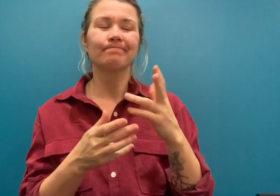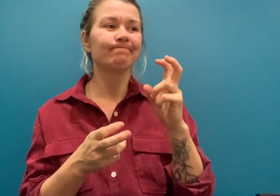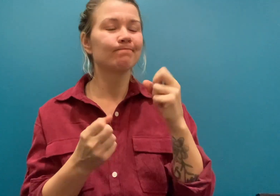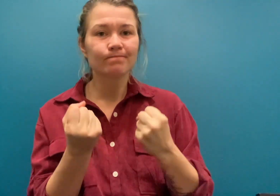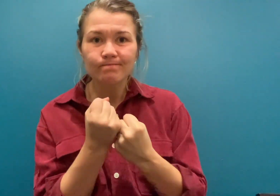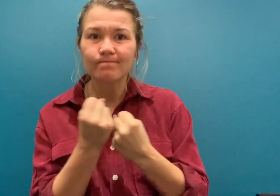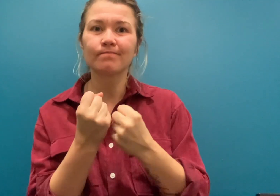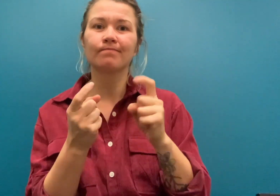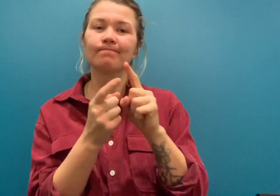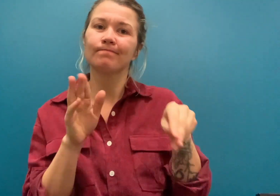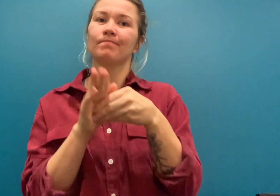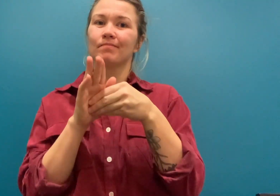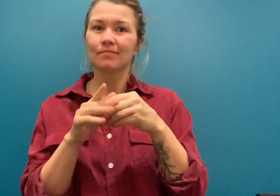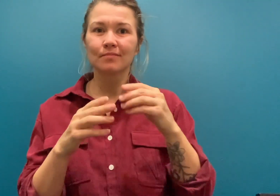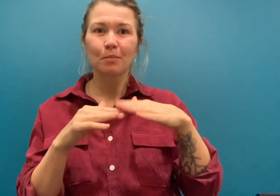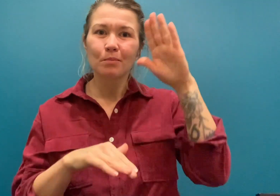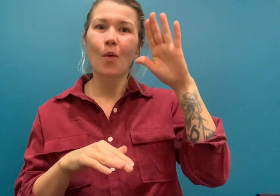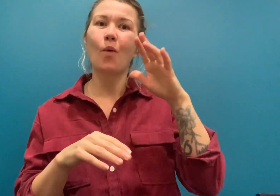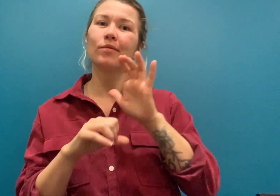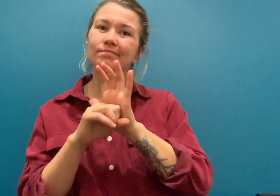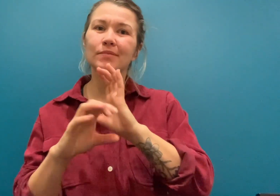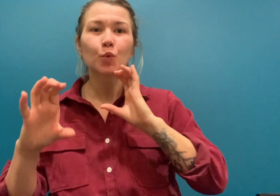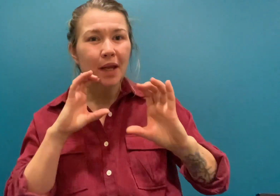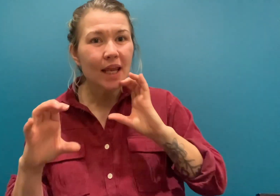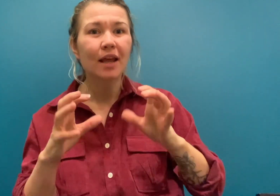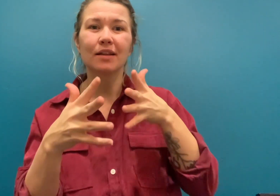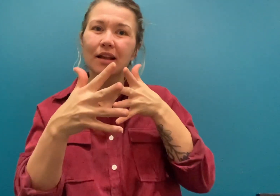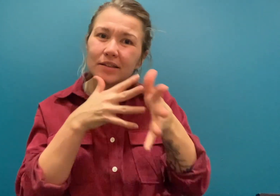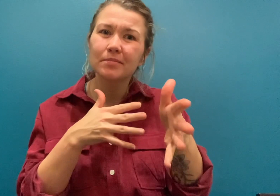to support more communication and transparency,